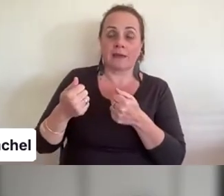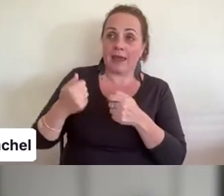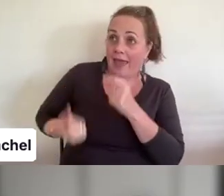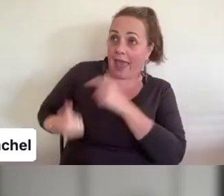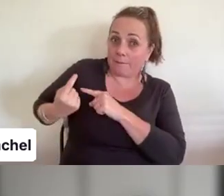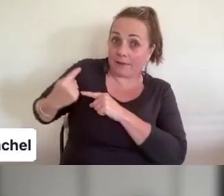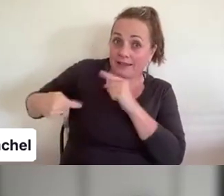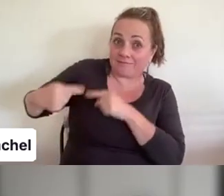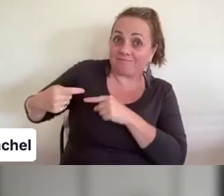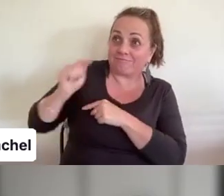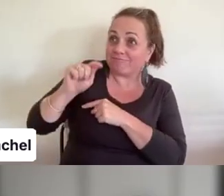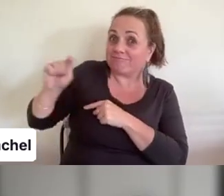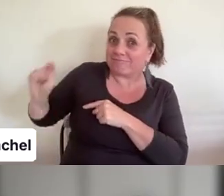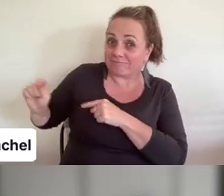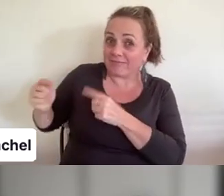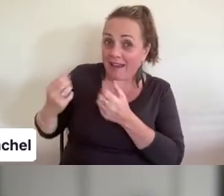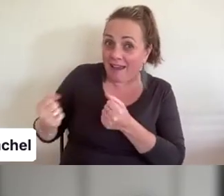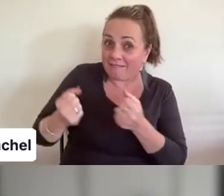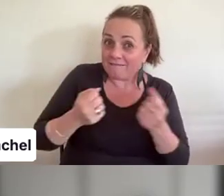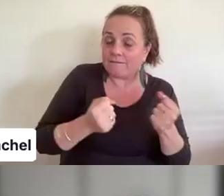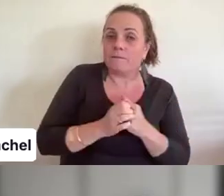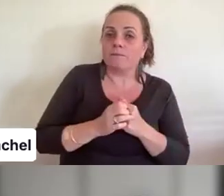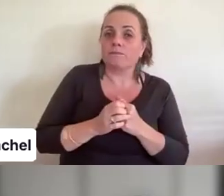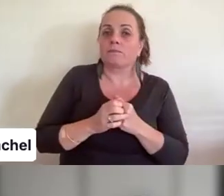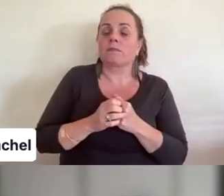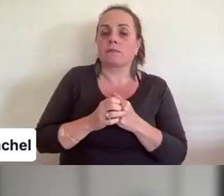to work on across the board. Partly issue with local government is that by and large it is not